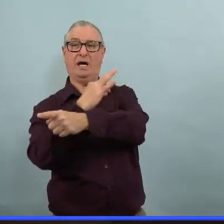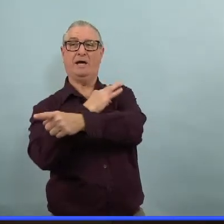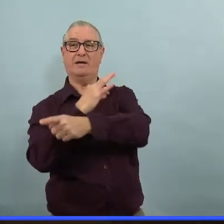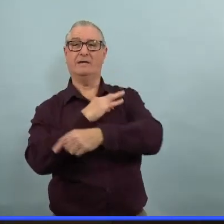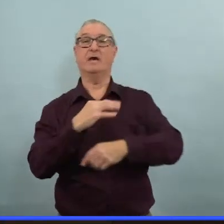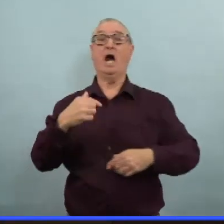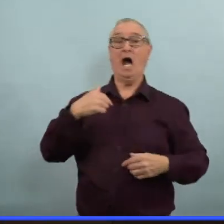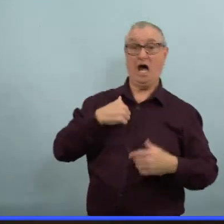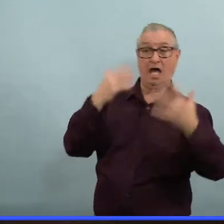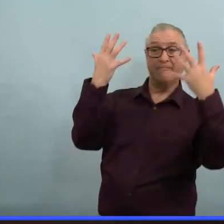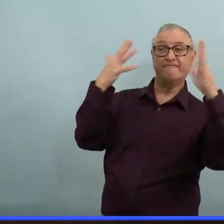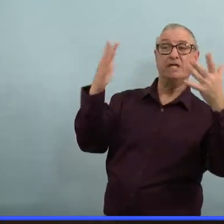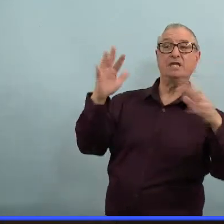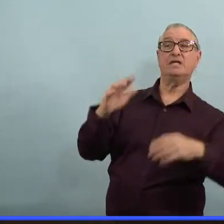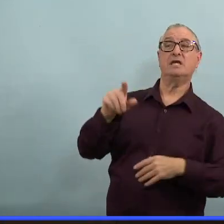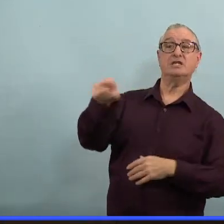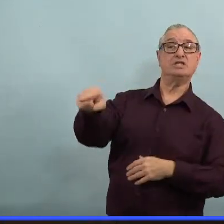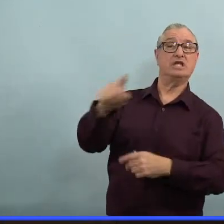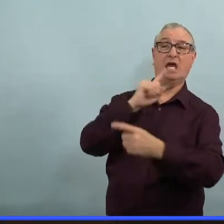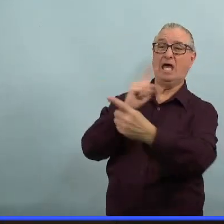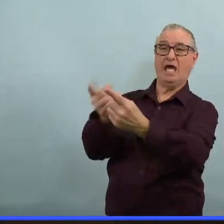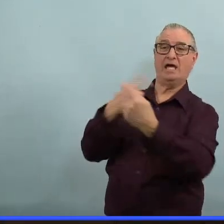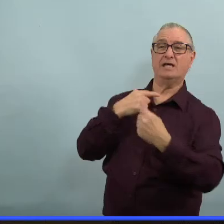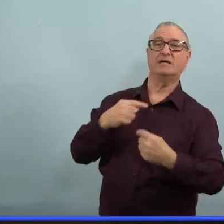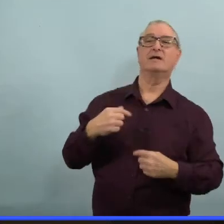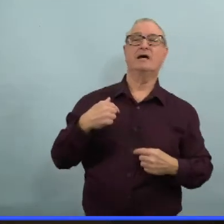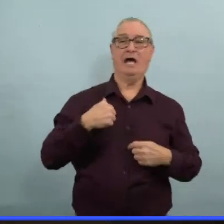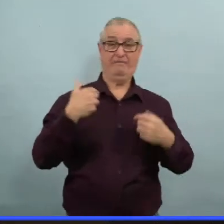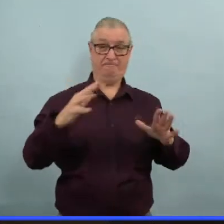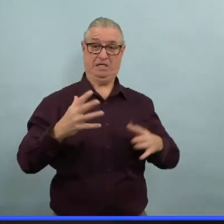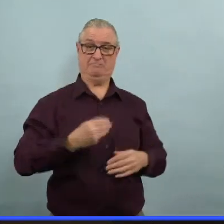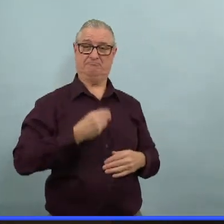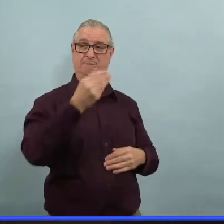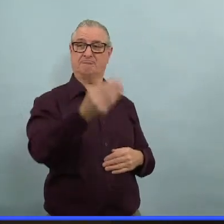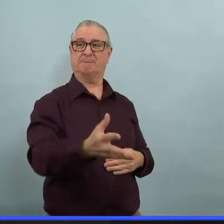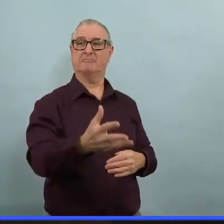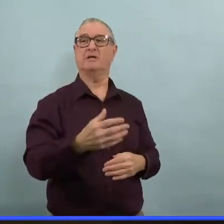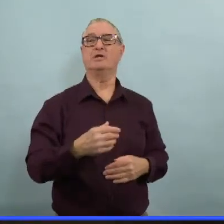as wrong it was an oversight and it would be disclosed immediately doctor cereal do you want to